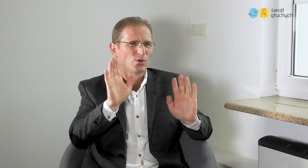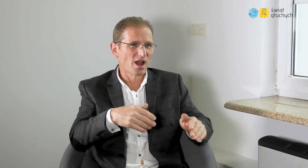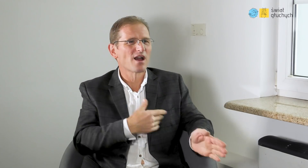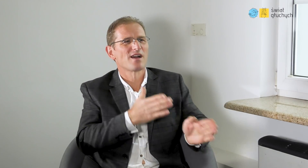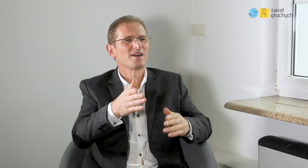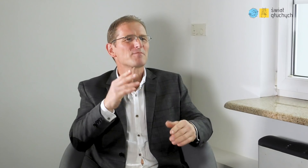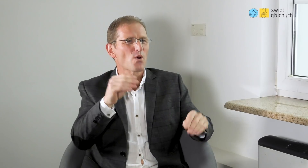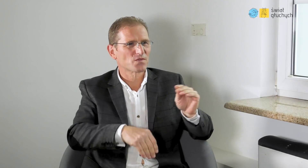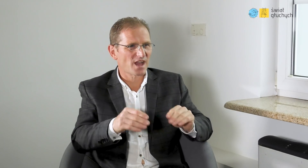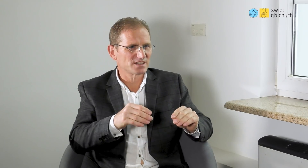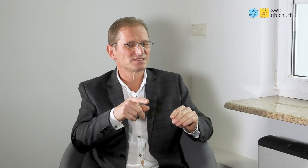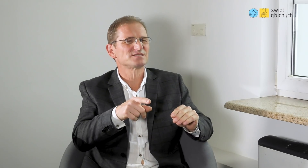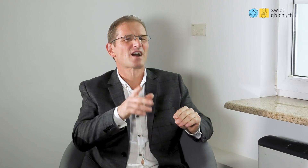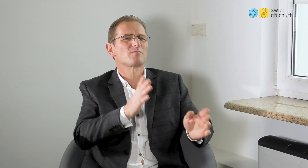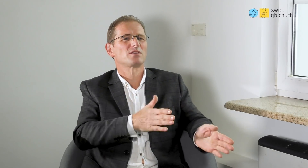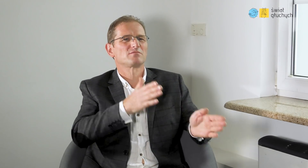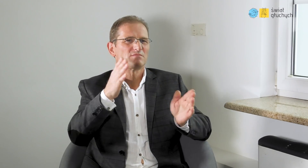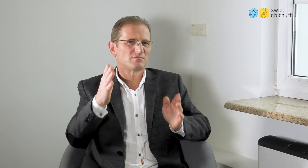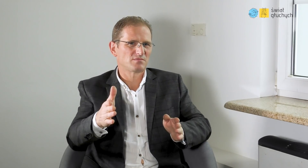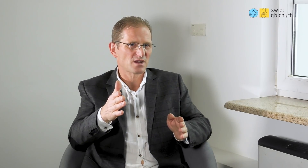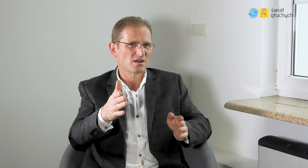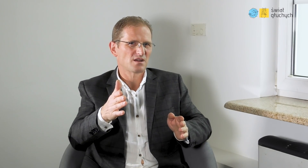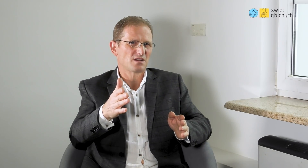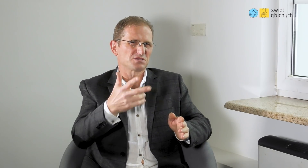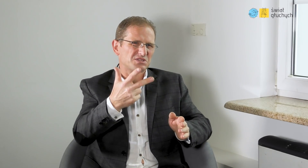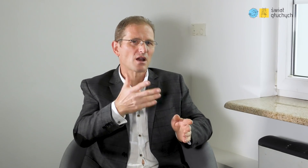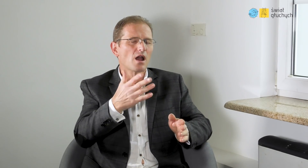I first worked in foundry, later in tractor assembly,